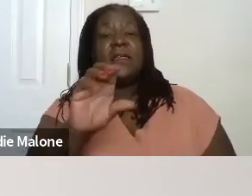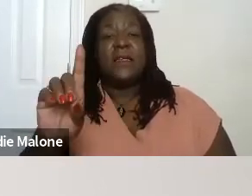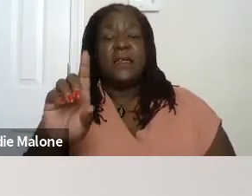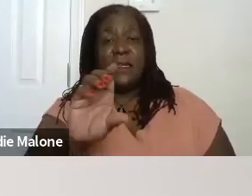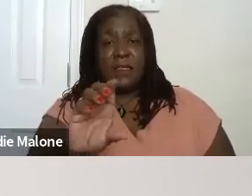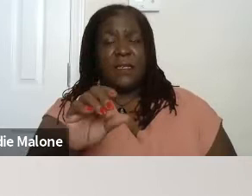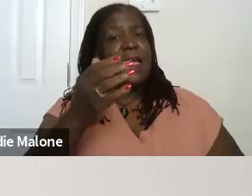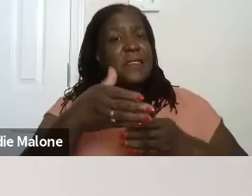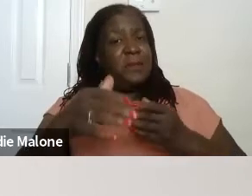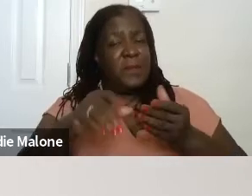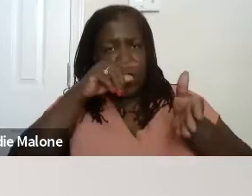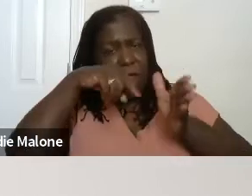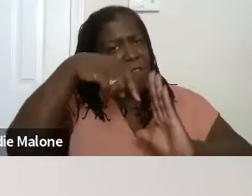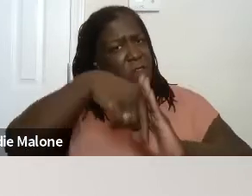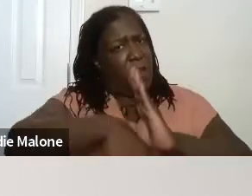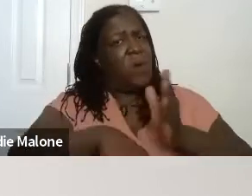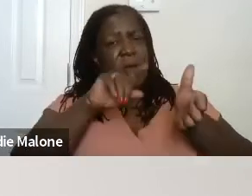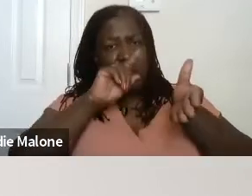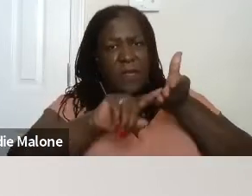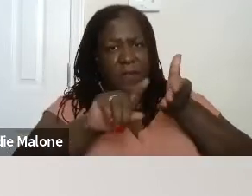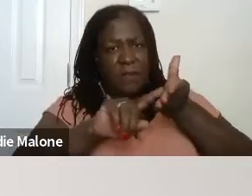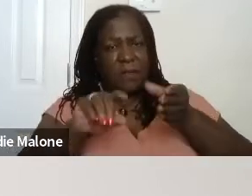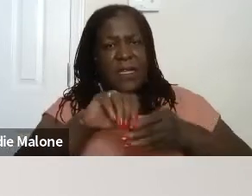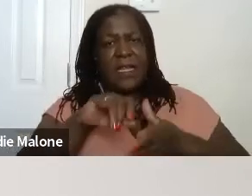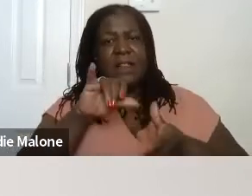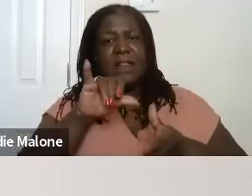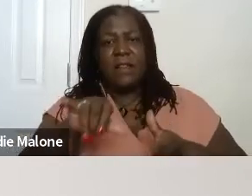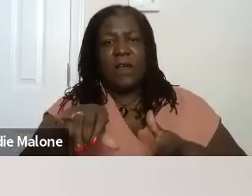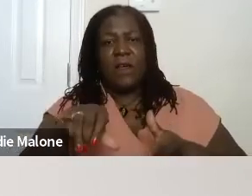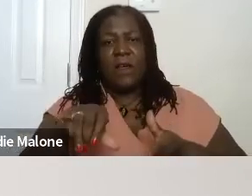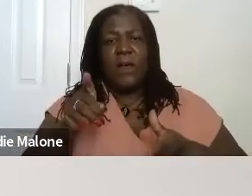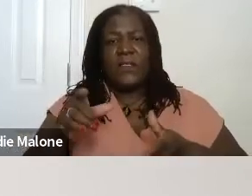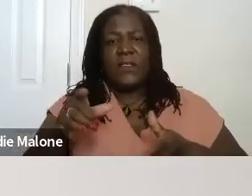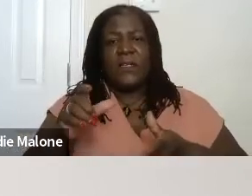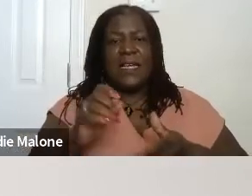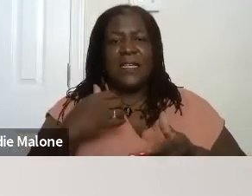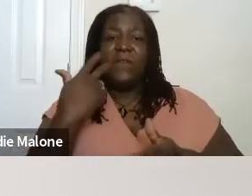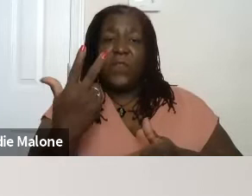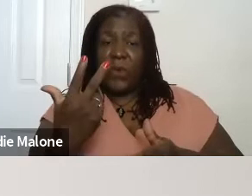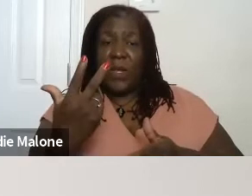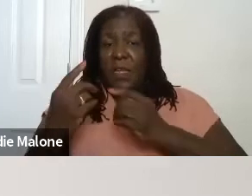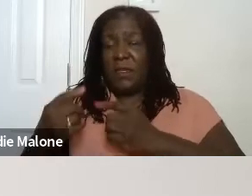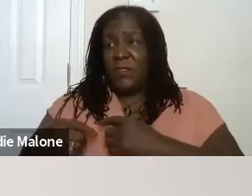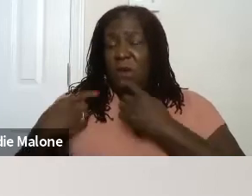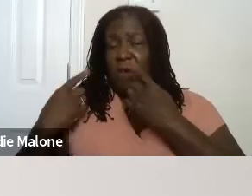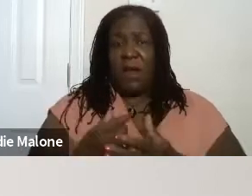of those cases in three cases so far and they're in progress in the other six. And it was noted